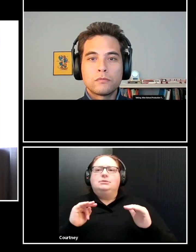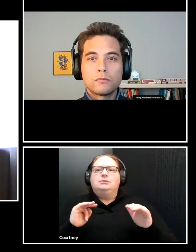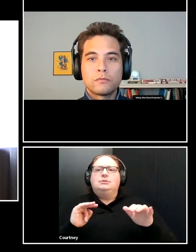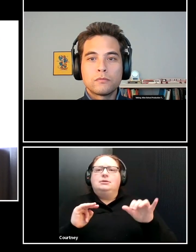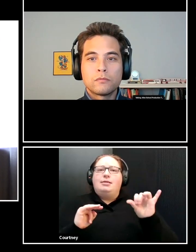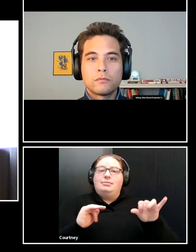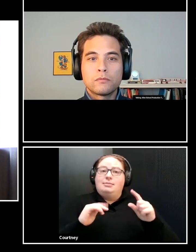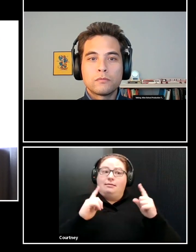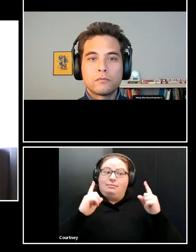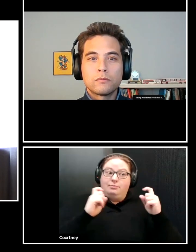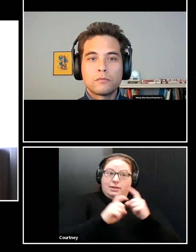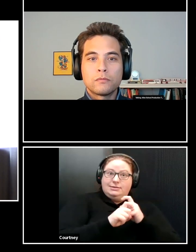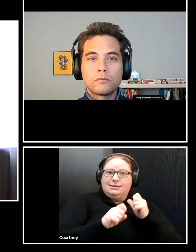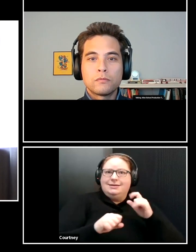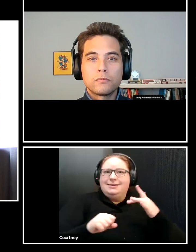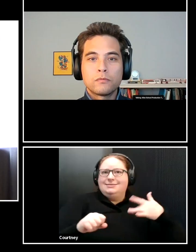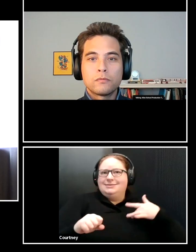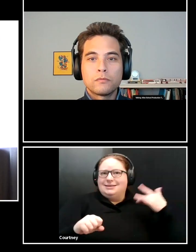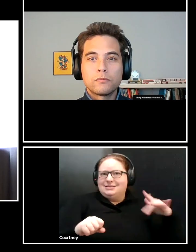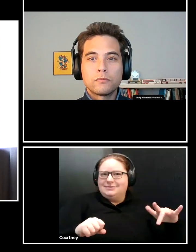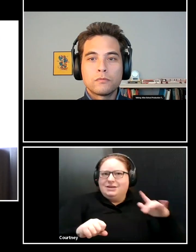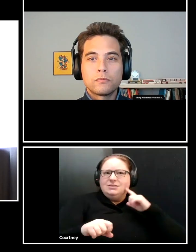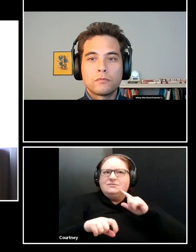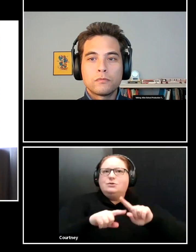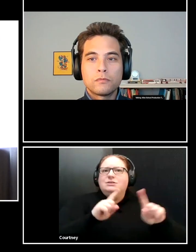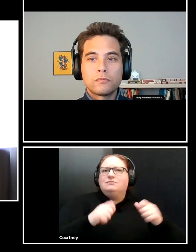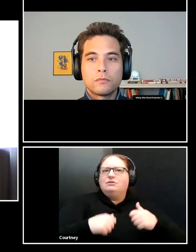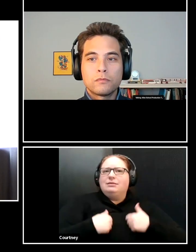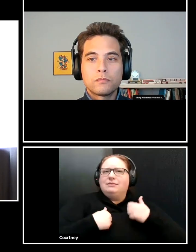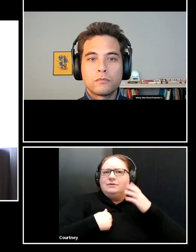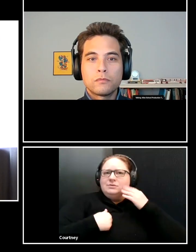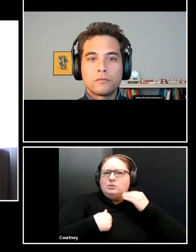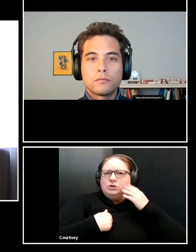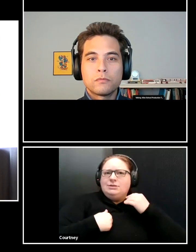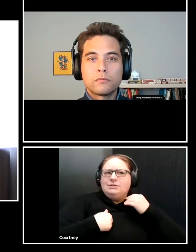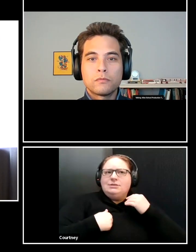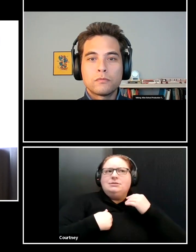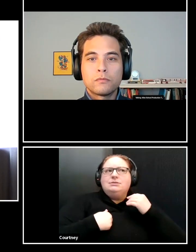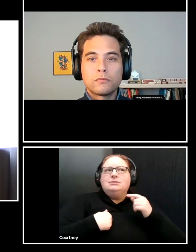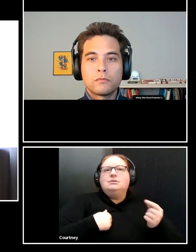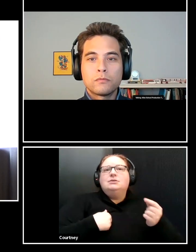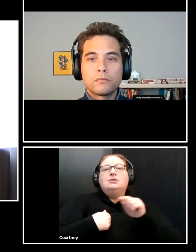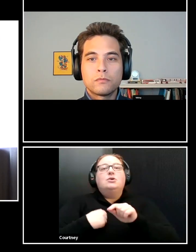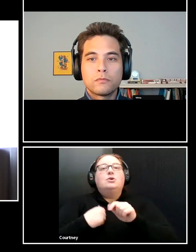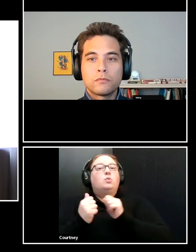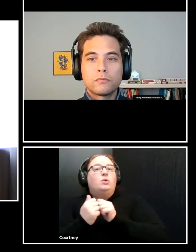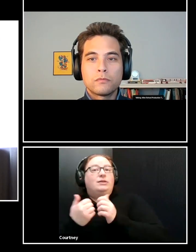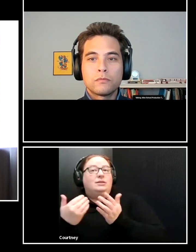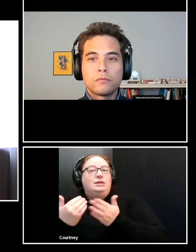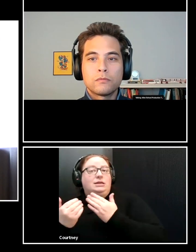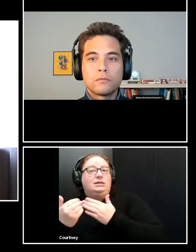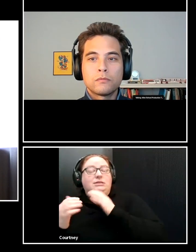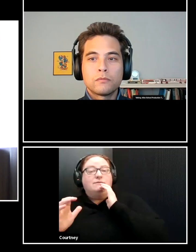sensitivity to different lived experiences with um ease of communicating the exact parameters